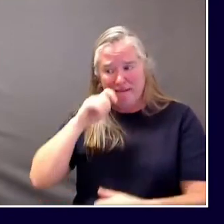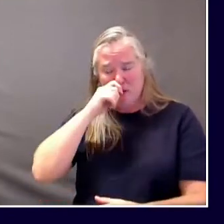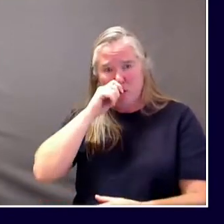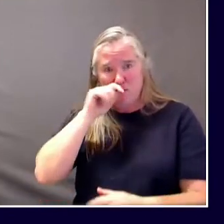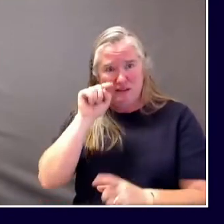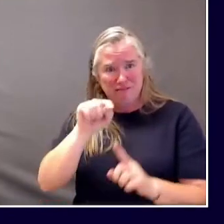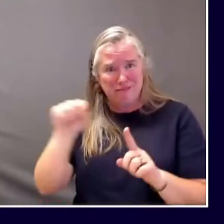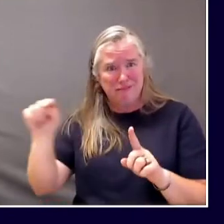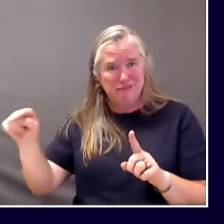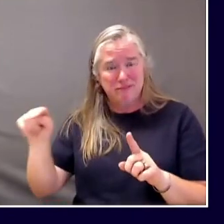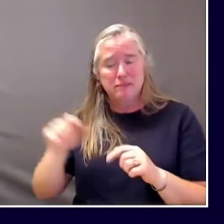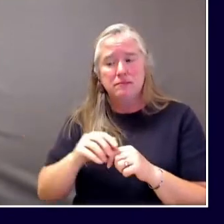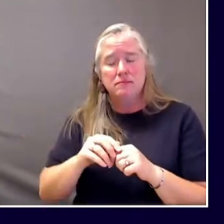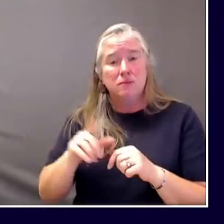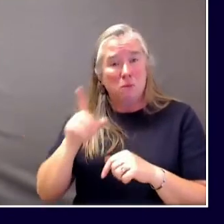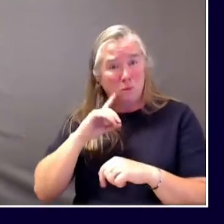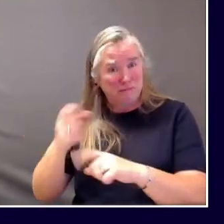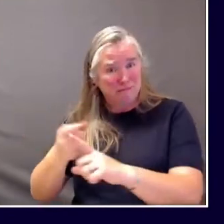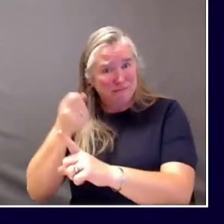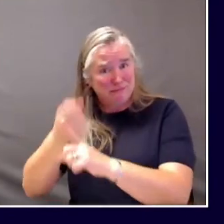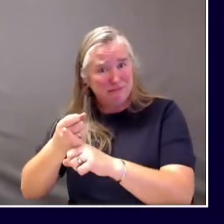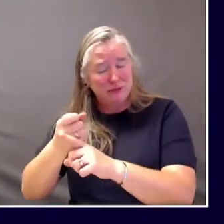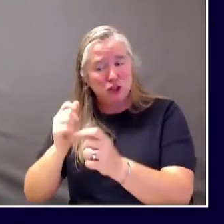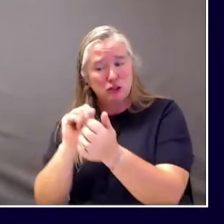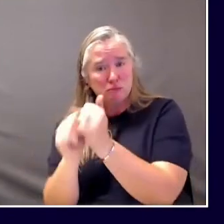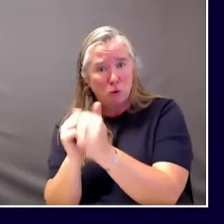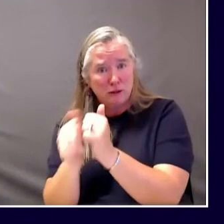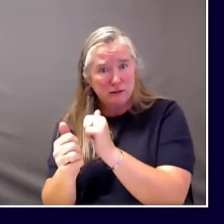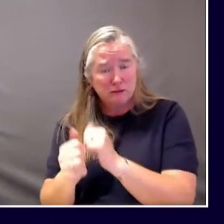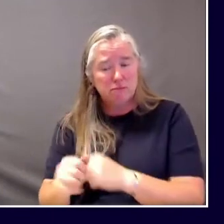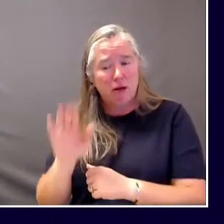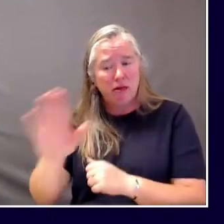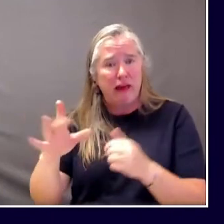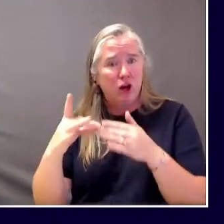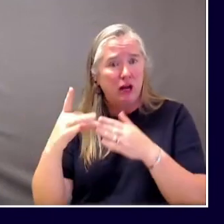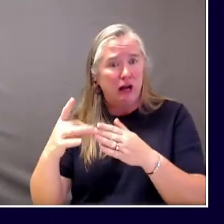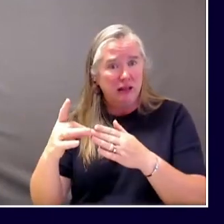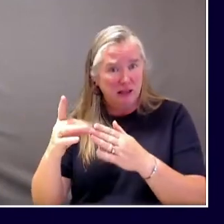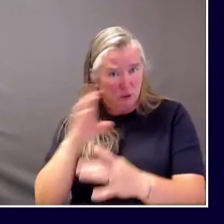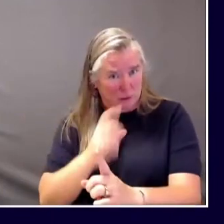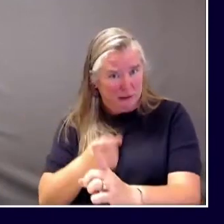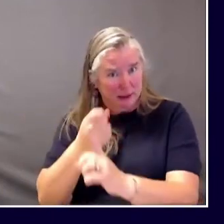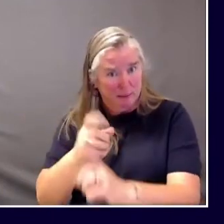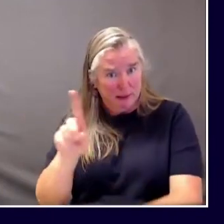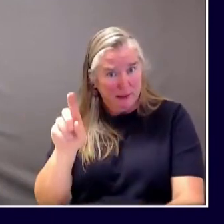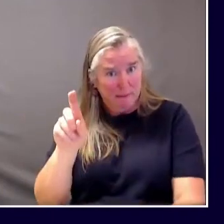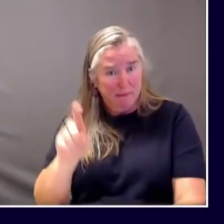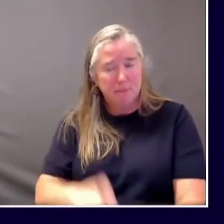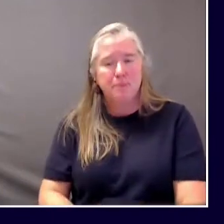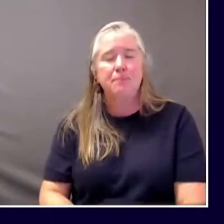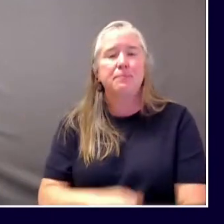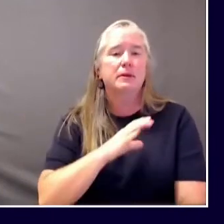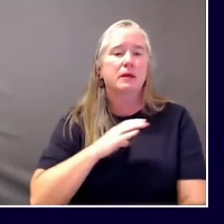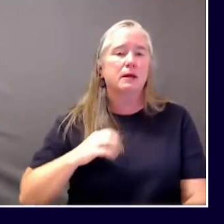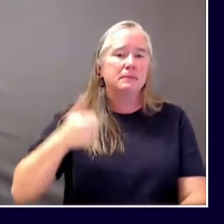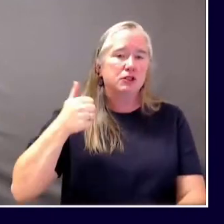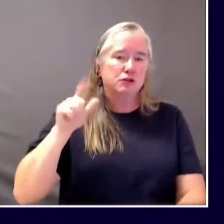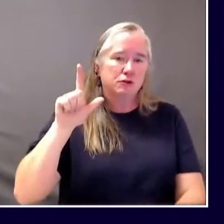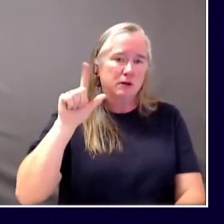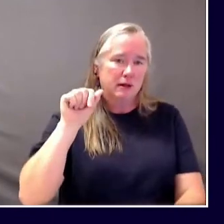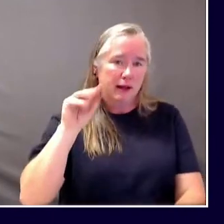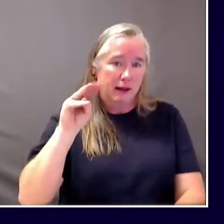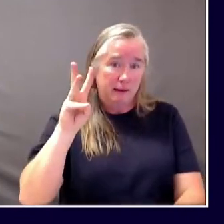it cool sport is this going to